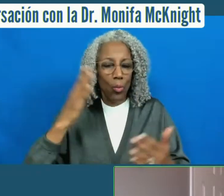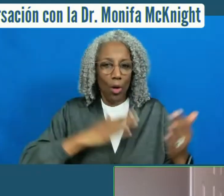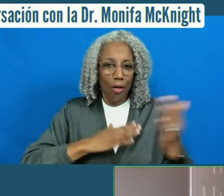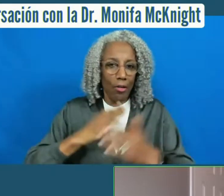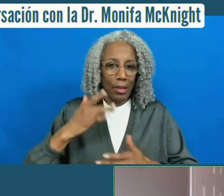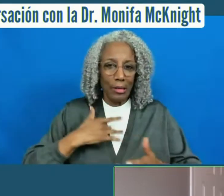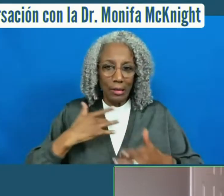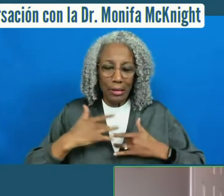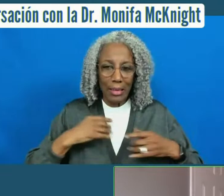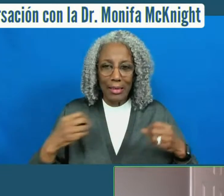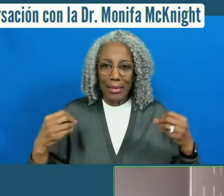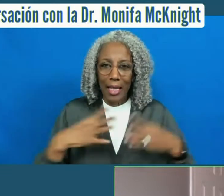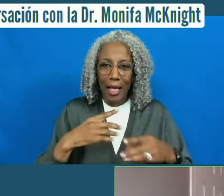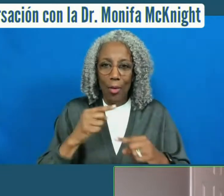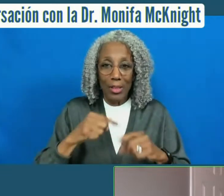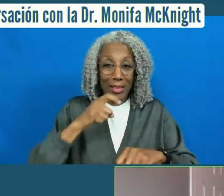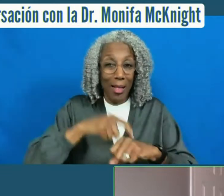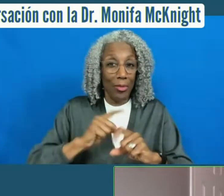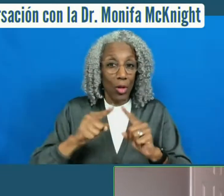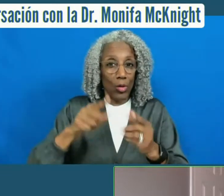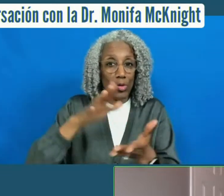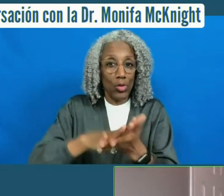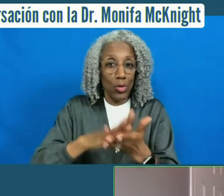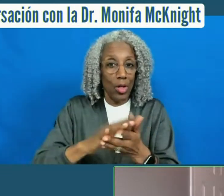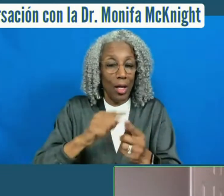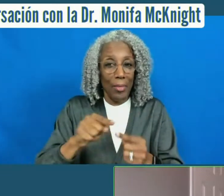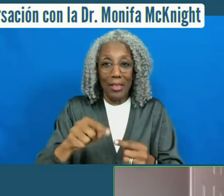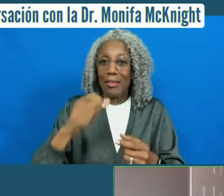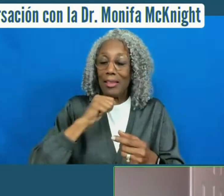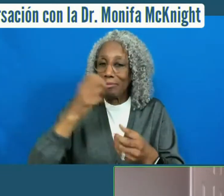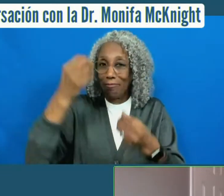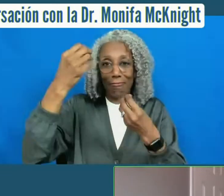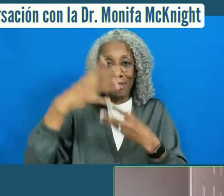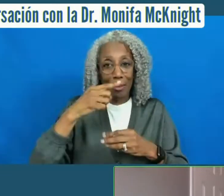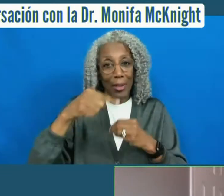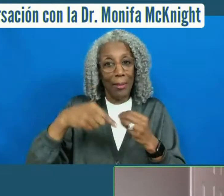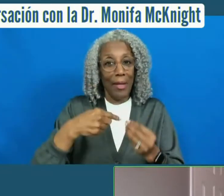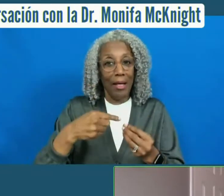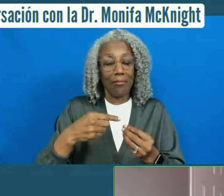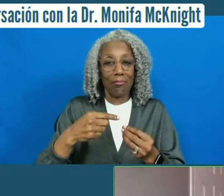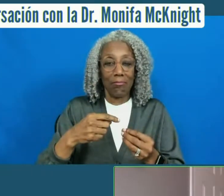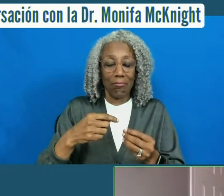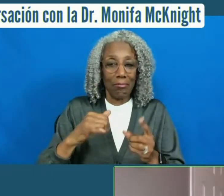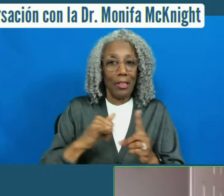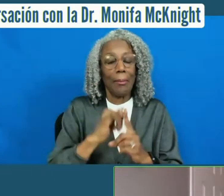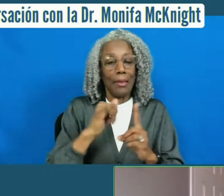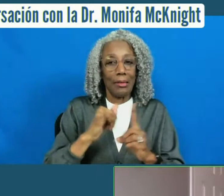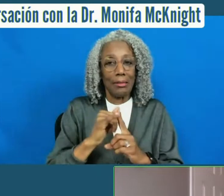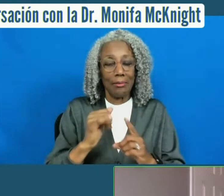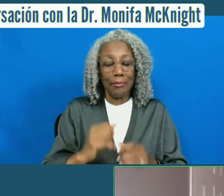that my child my son was worried and scared. Um when it was time